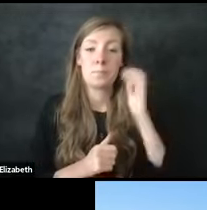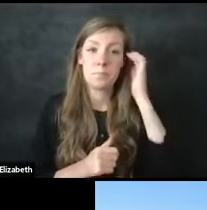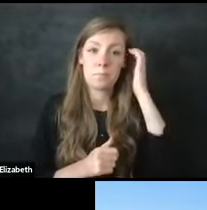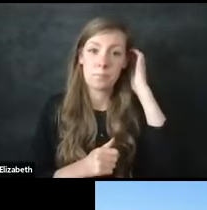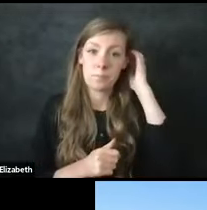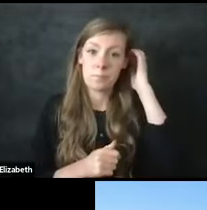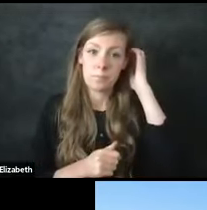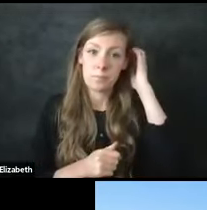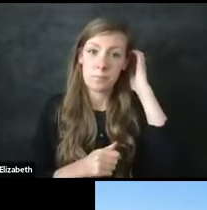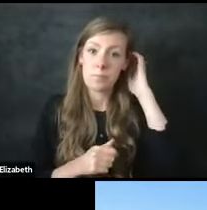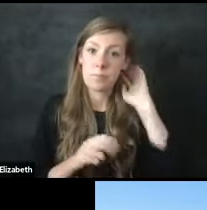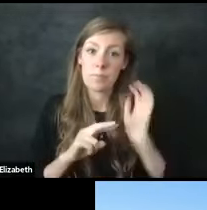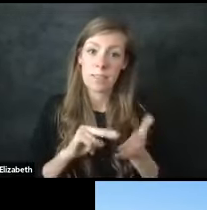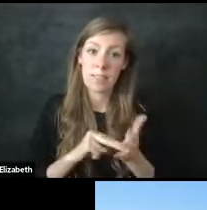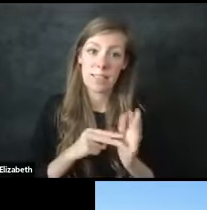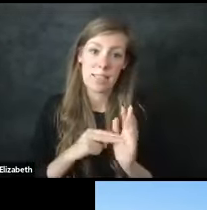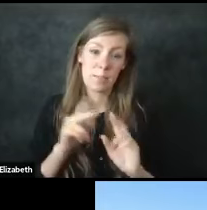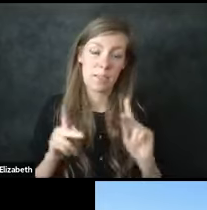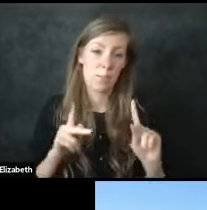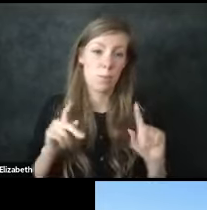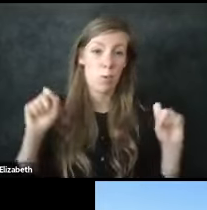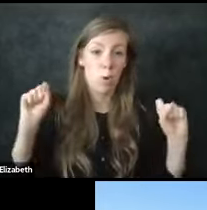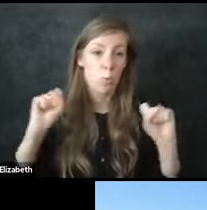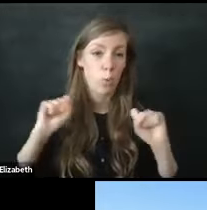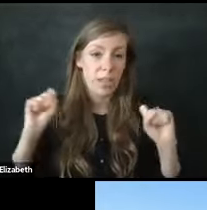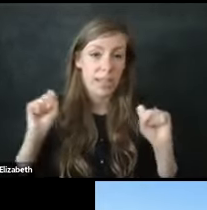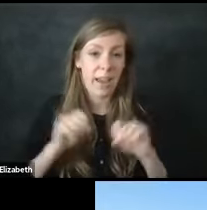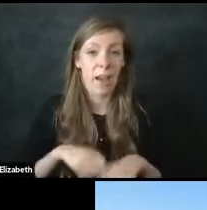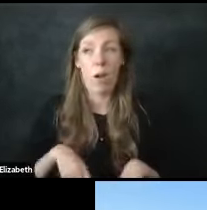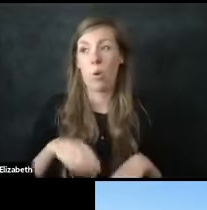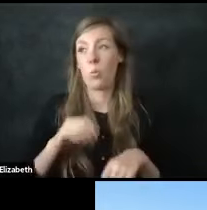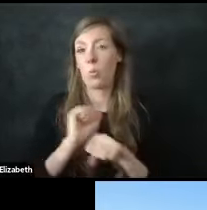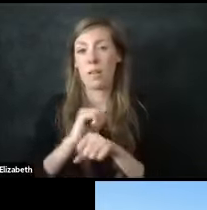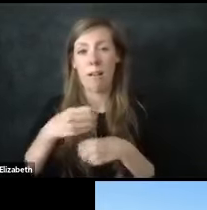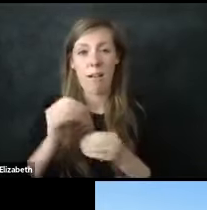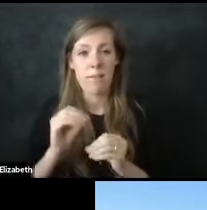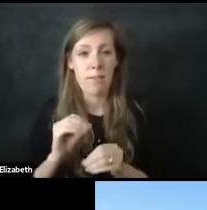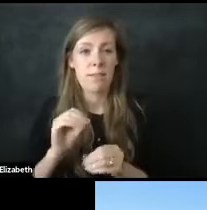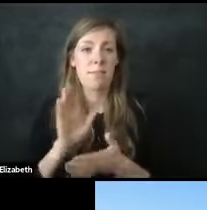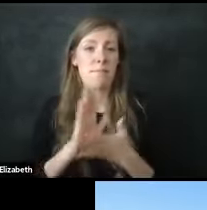remove their masks at gyms, offices, College, classrooms